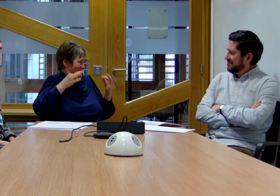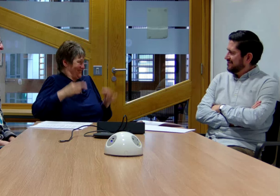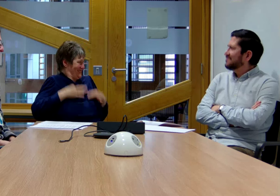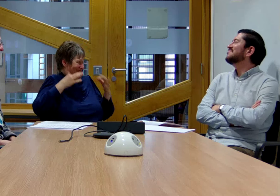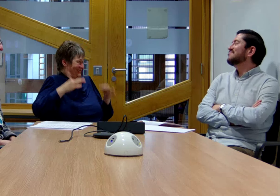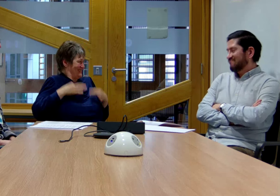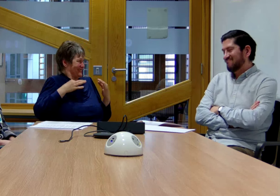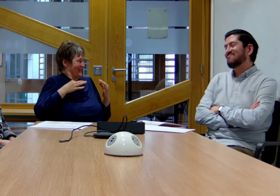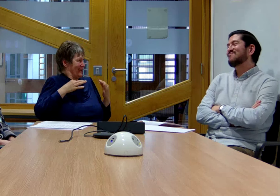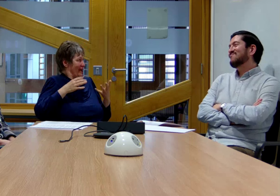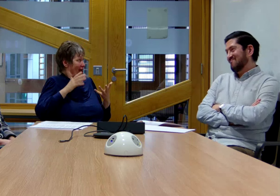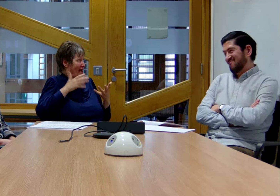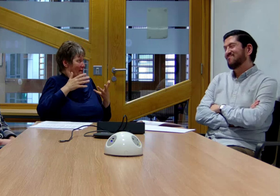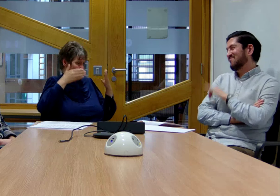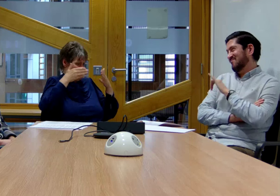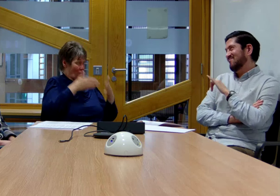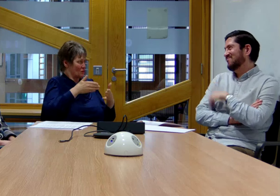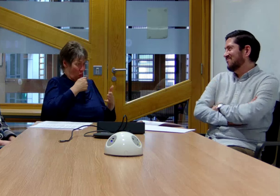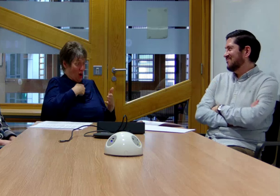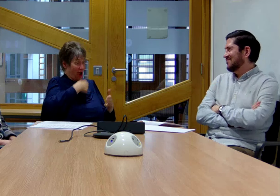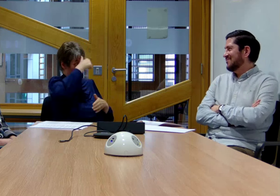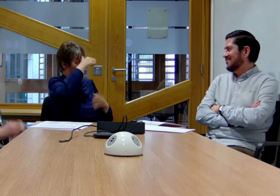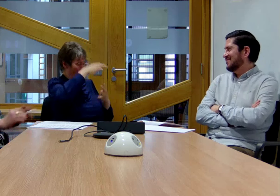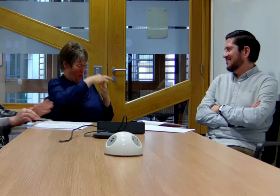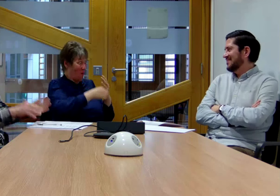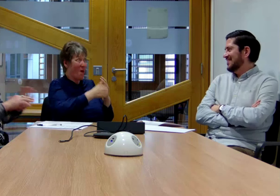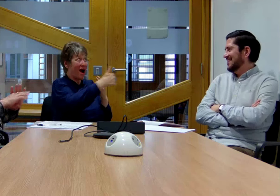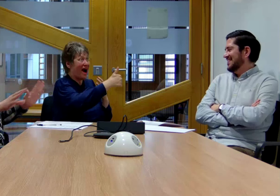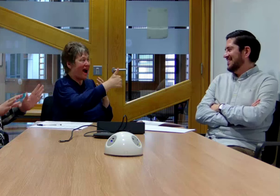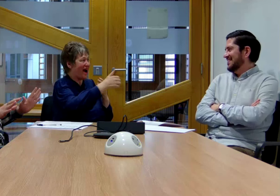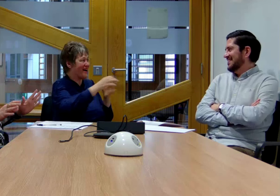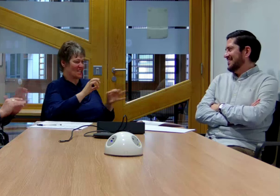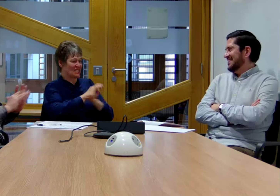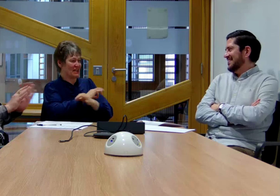and think about what you do know rather than what you don't know. Because quite often people